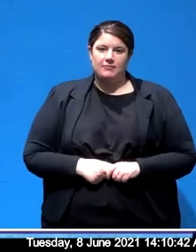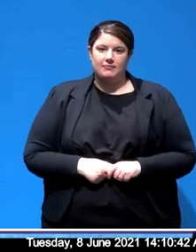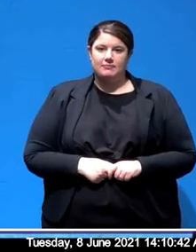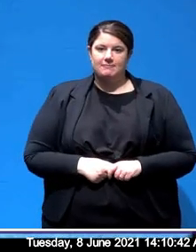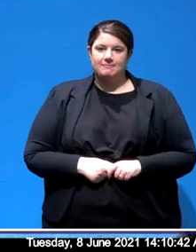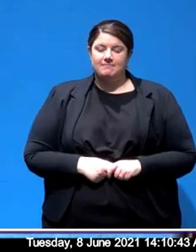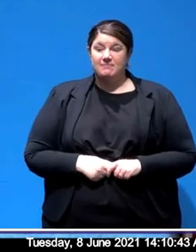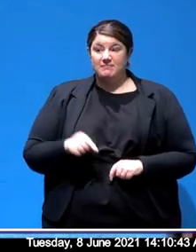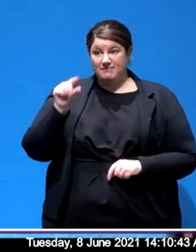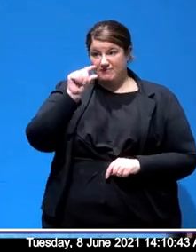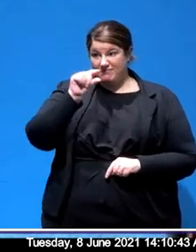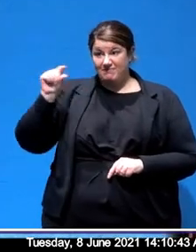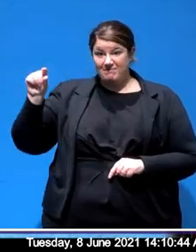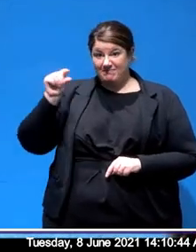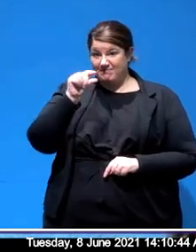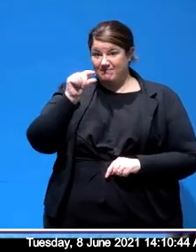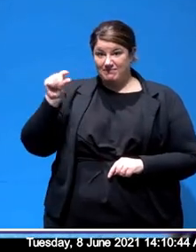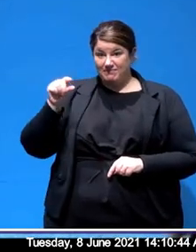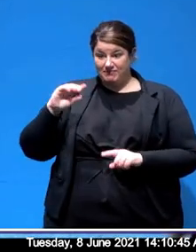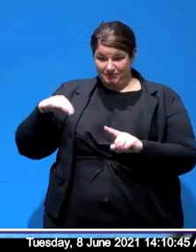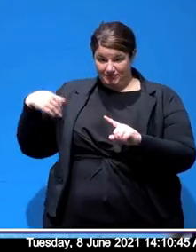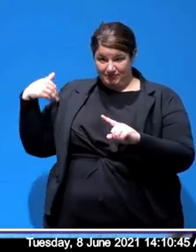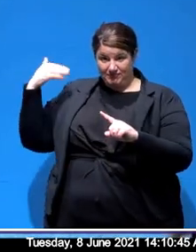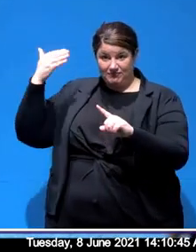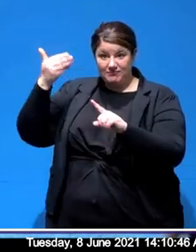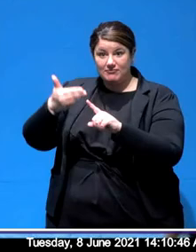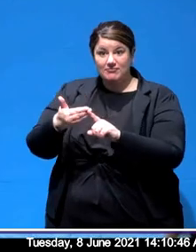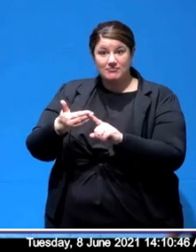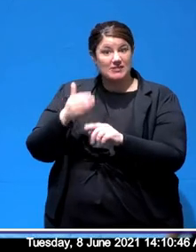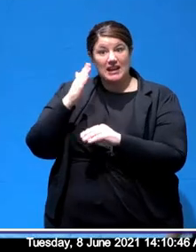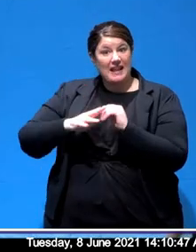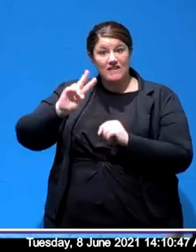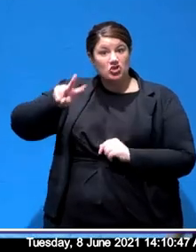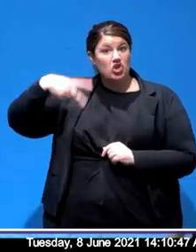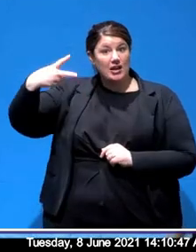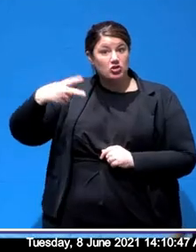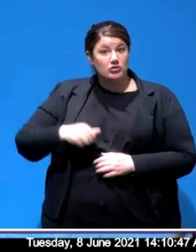That rating has been there the whole time, as I understand it. It was never changed. Is that right?